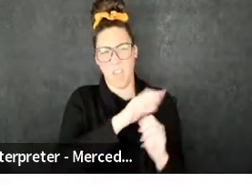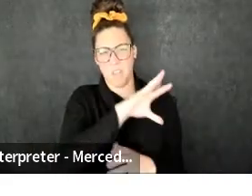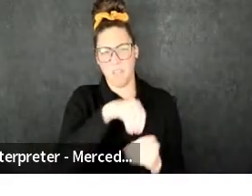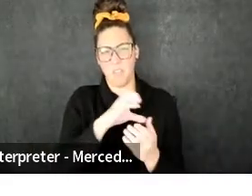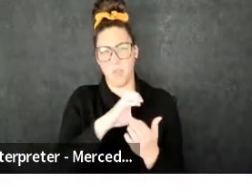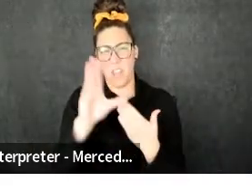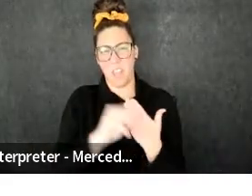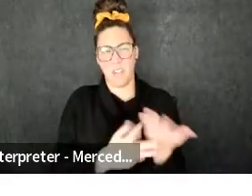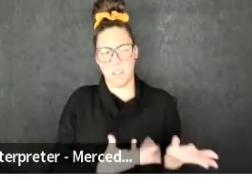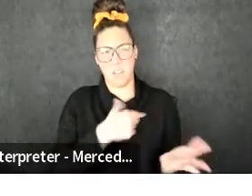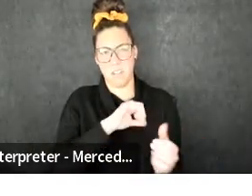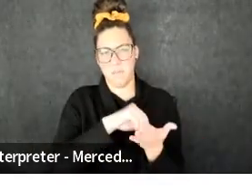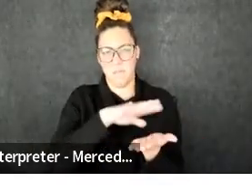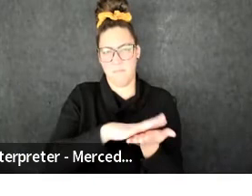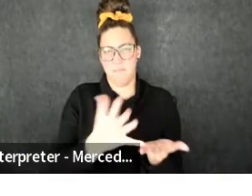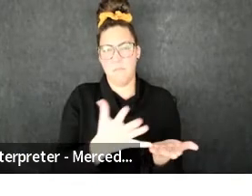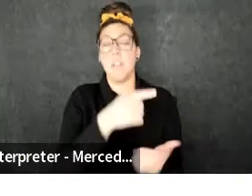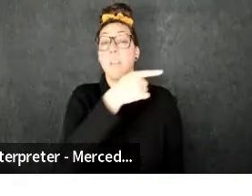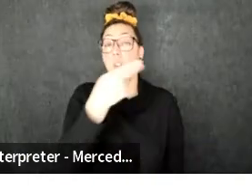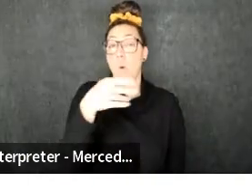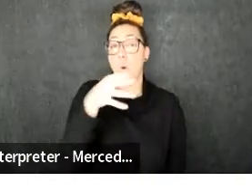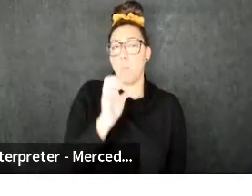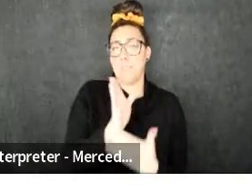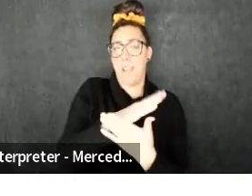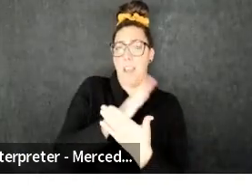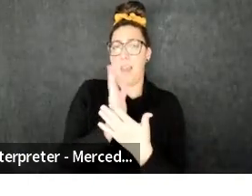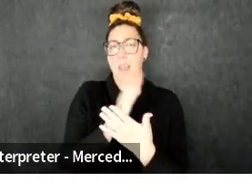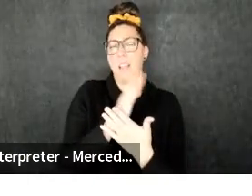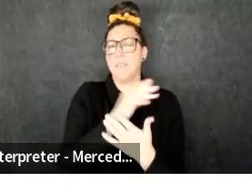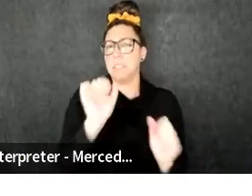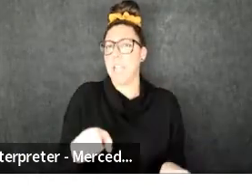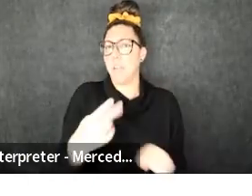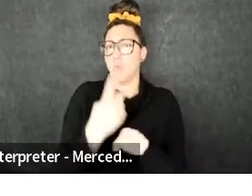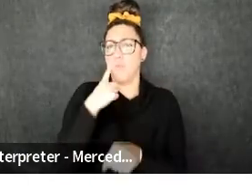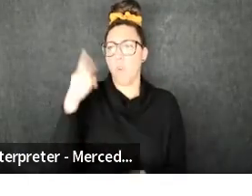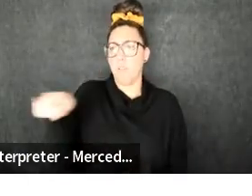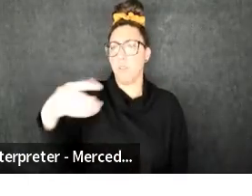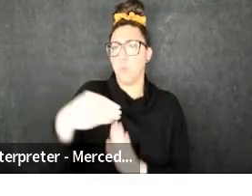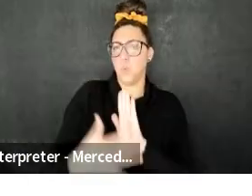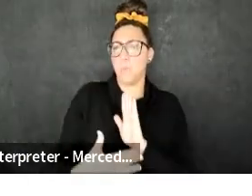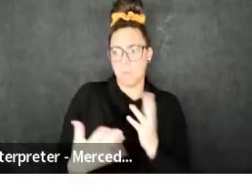and this scale can be use for our students right to measure their own home as well